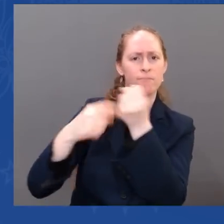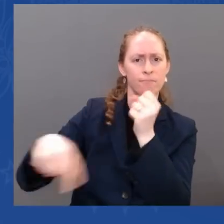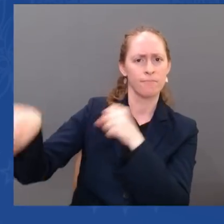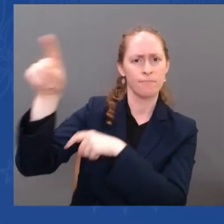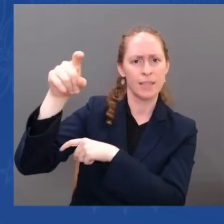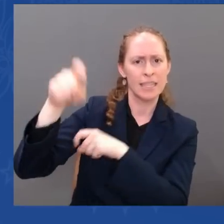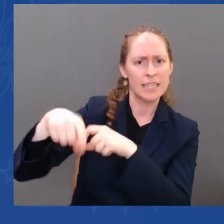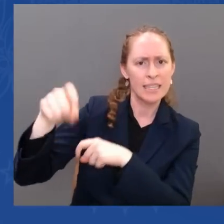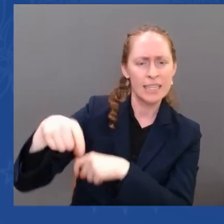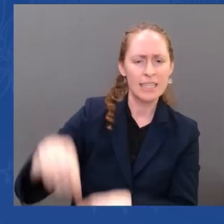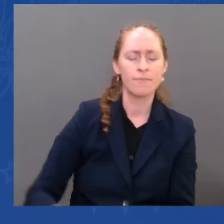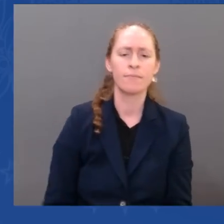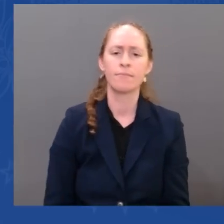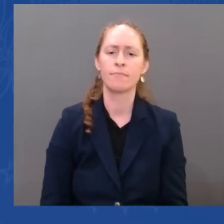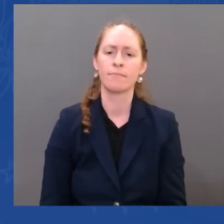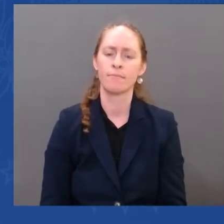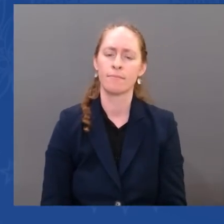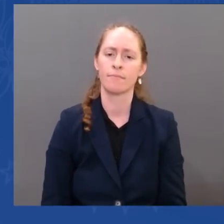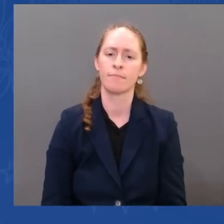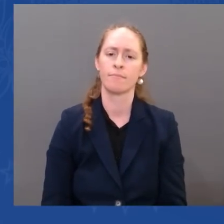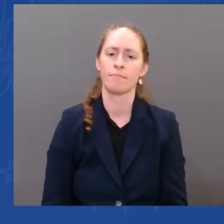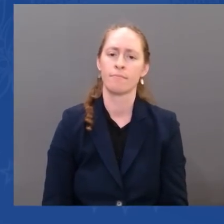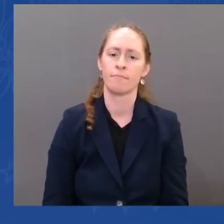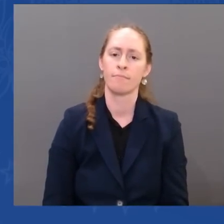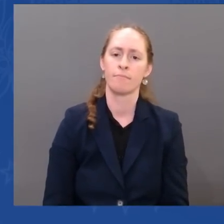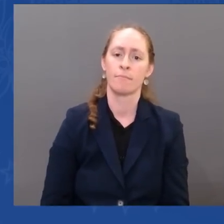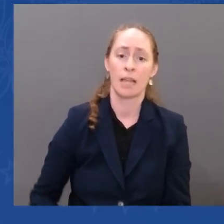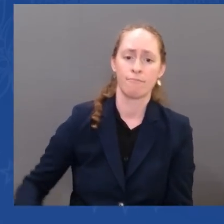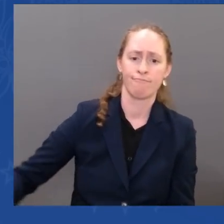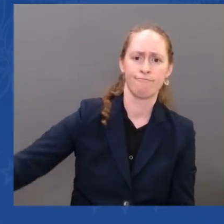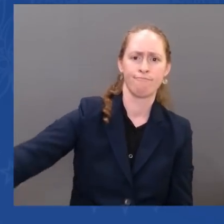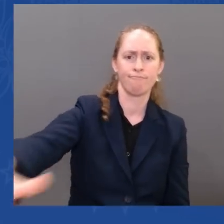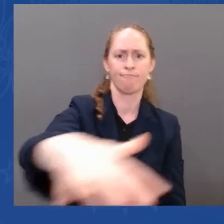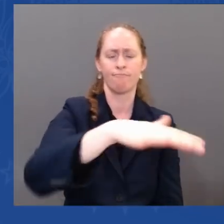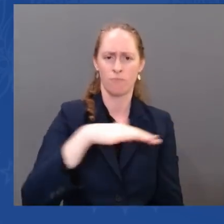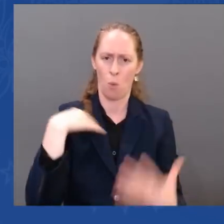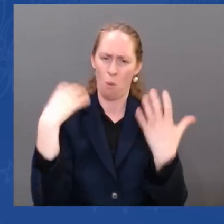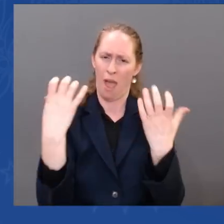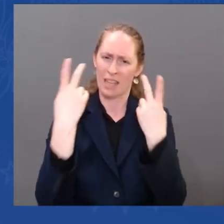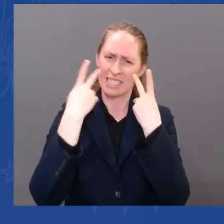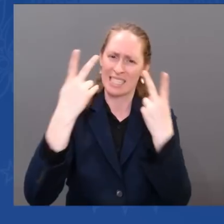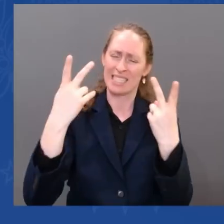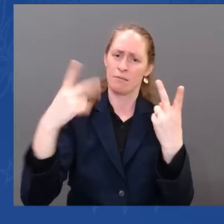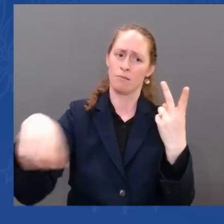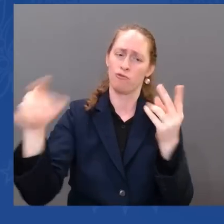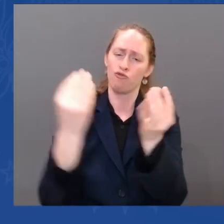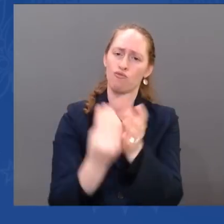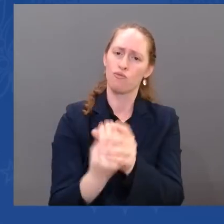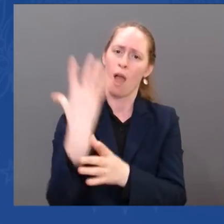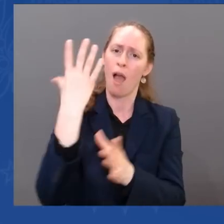and we will always seek peaceful ways to resolve our differences with our neighbors.